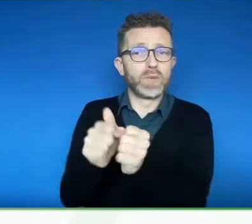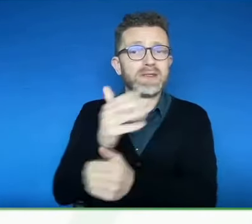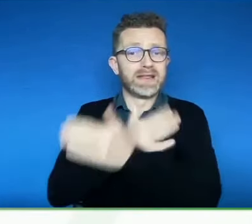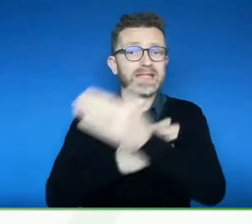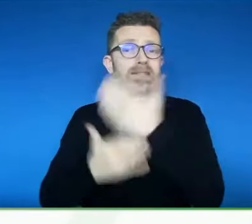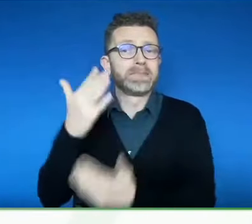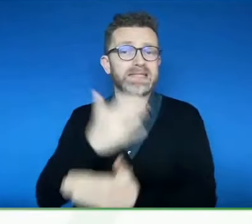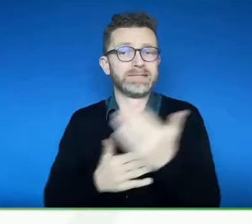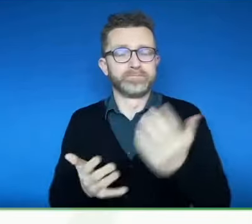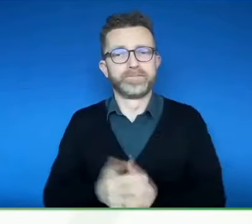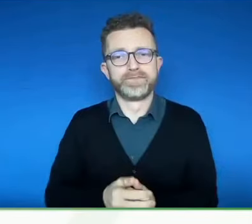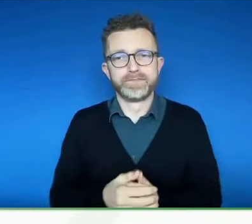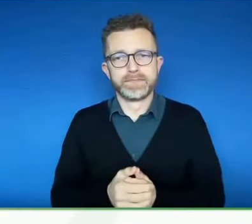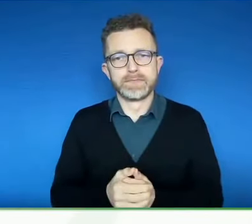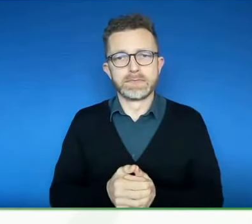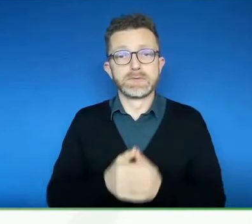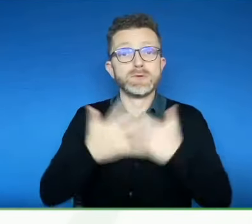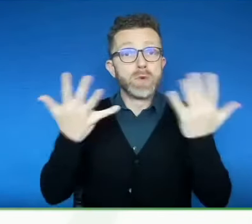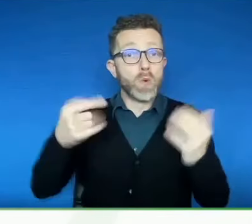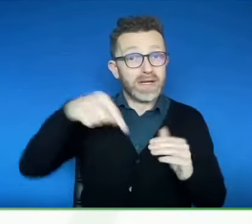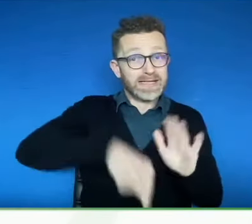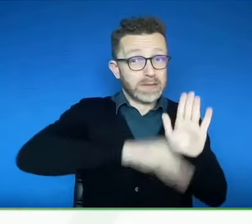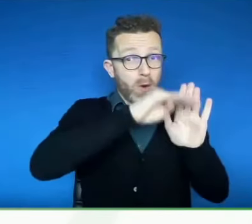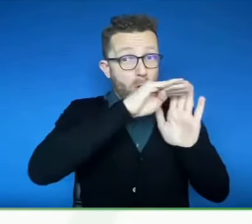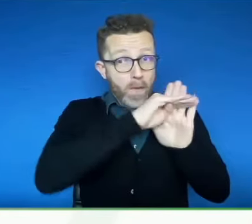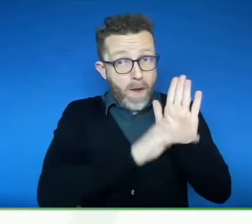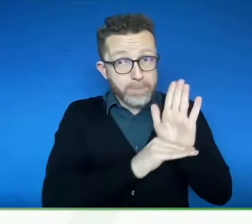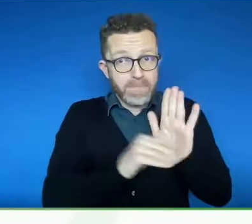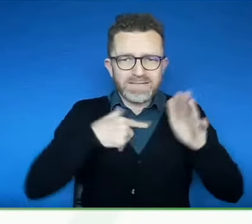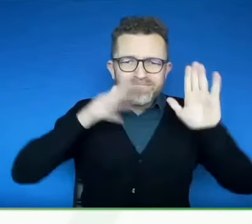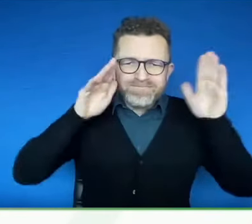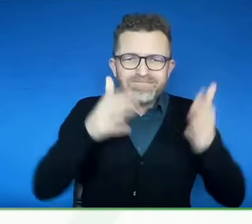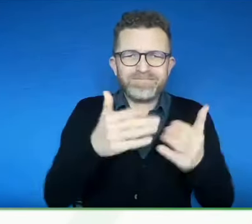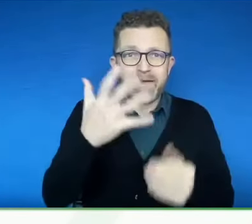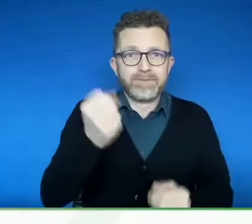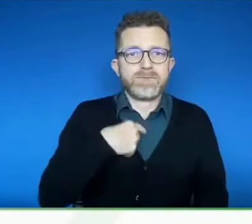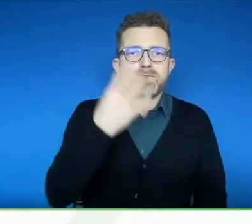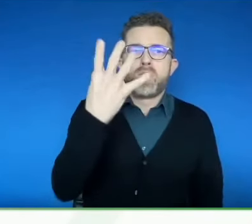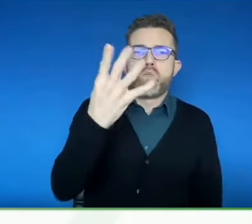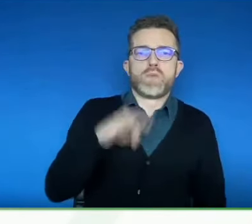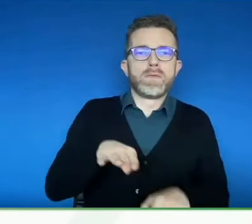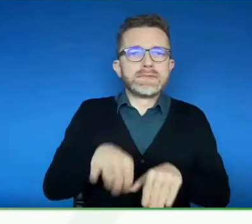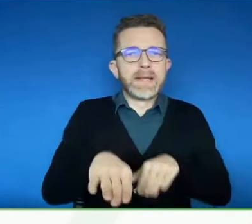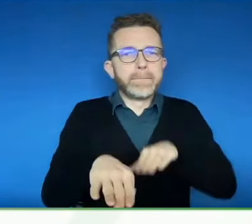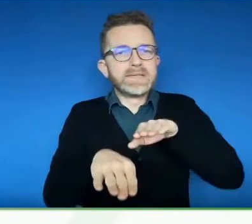organise and prepare staff, enable citizen engagement for persons with disability's.